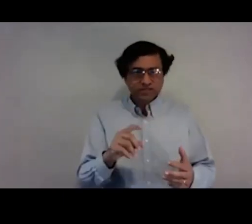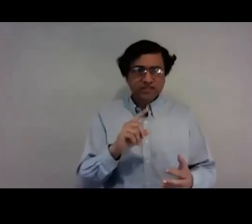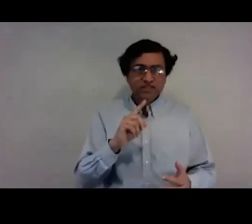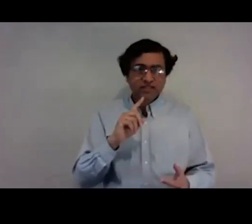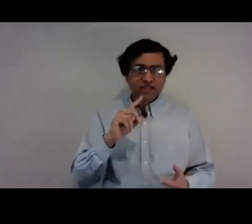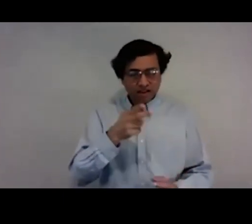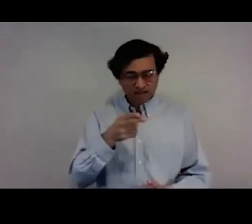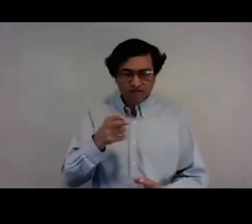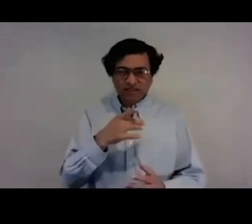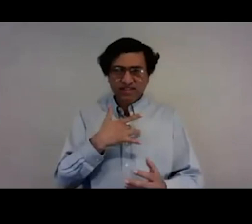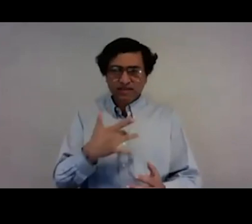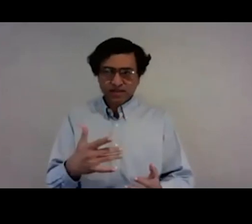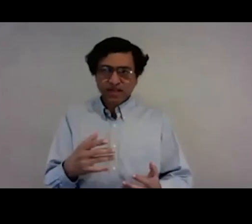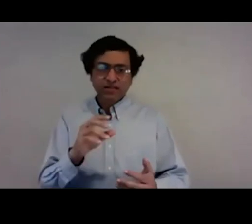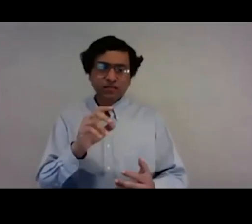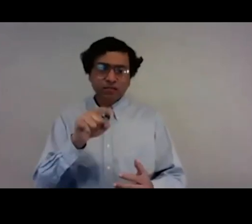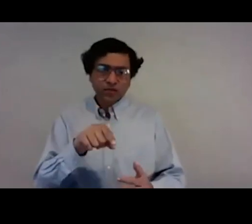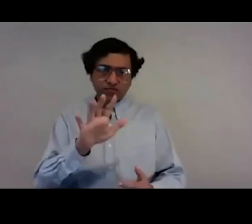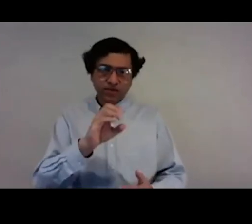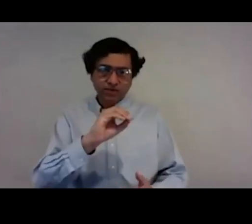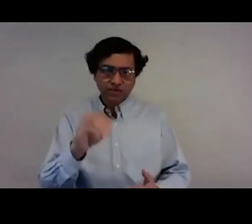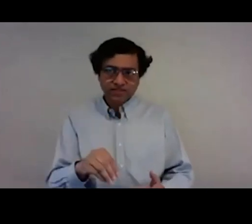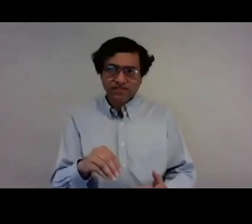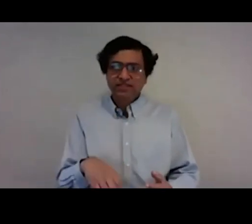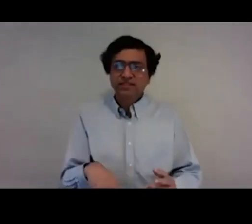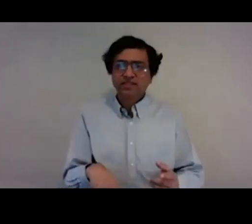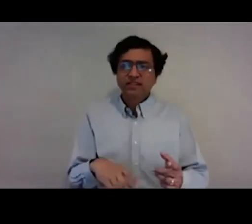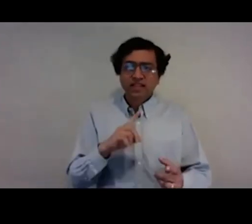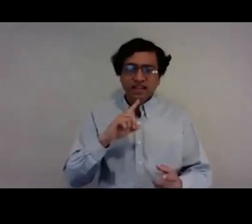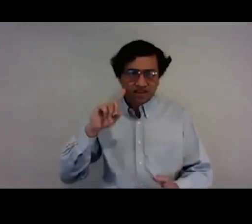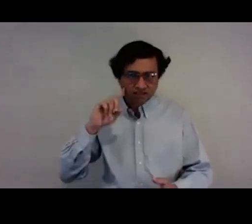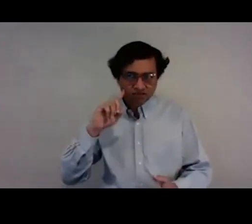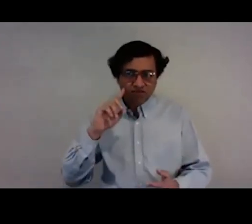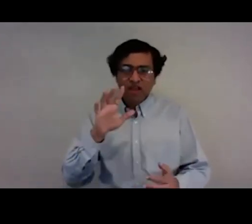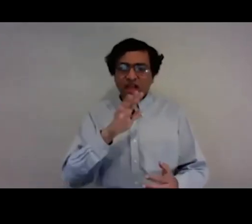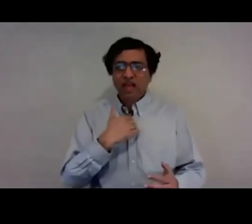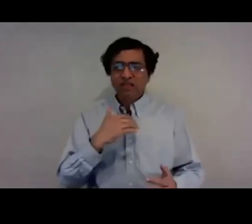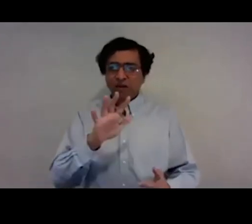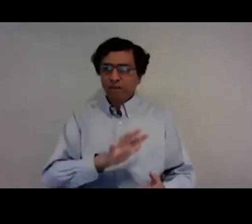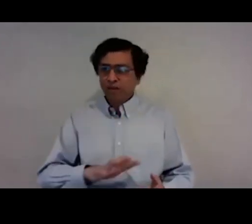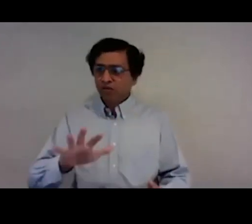or DHH, as most of you know, this is a low-incidence population, comprising about